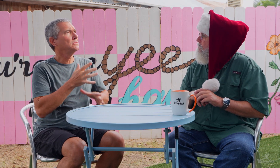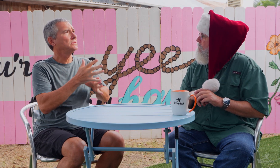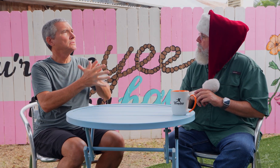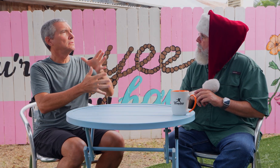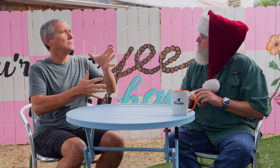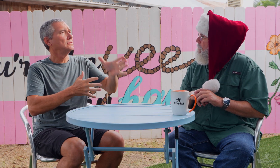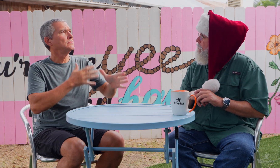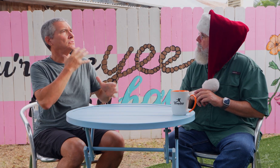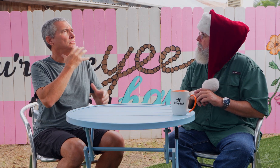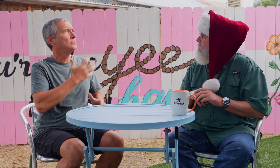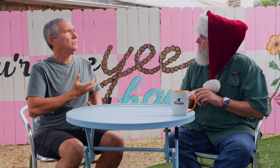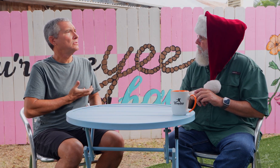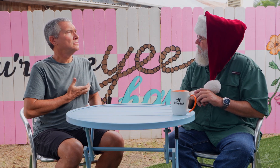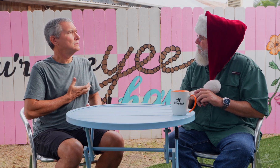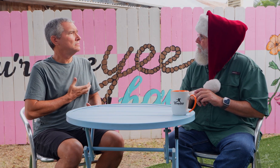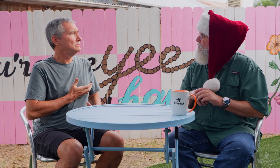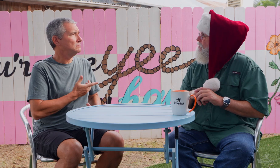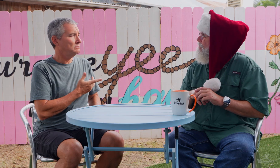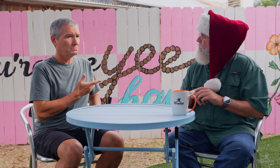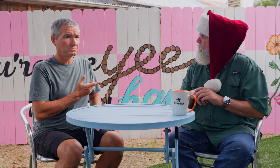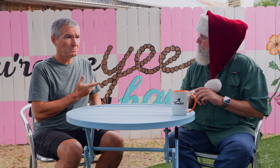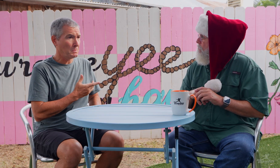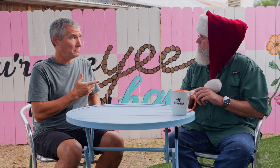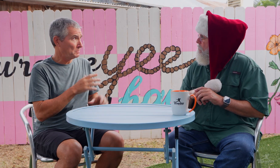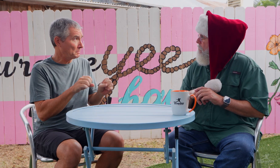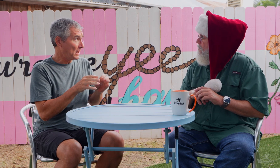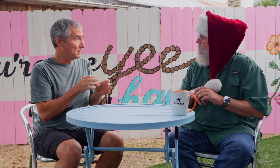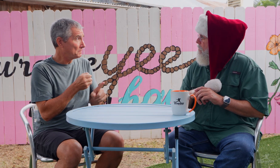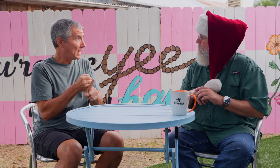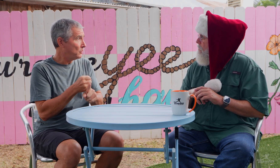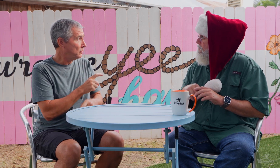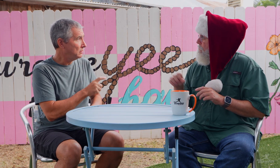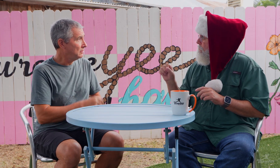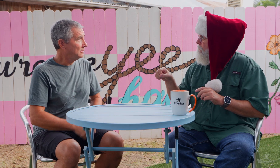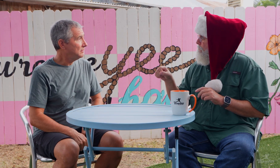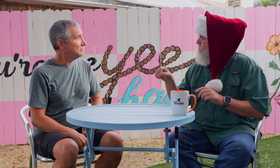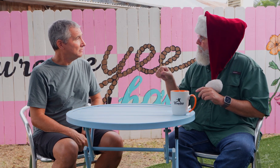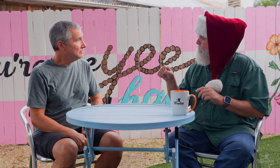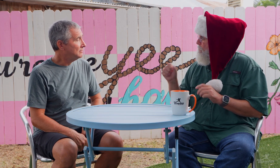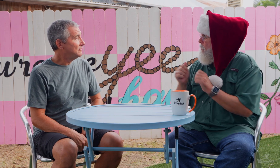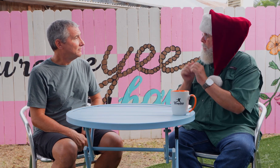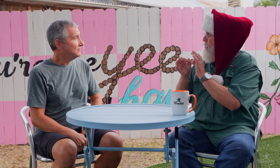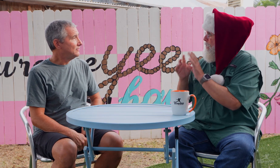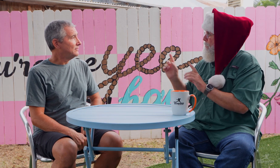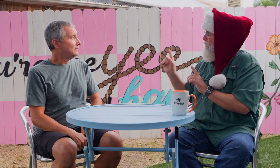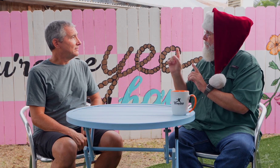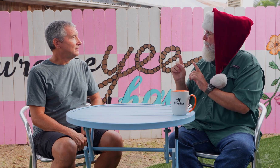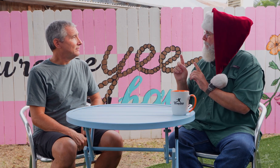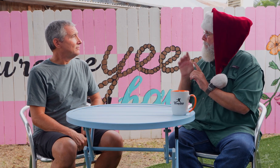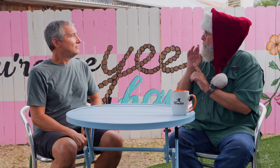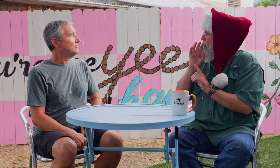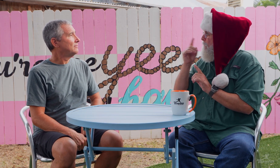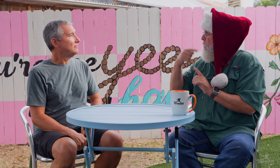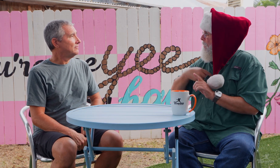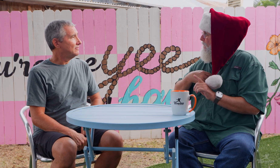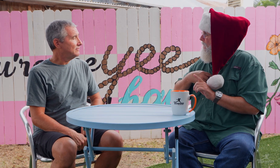Do they accept Deaf Santa Claus, does the magic impact them as well? Oh yes, if we have an interpreter speaking for me, yes.